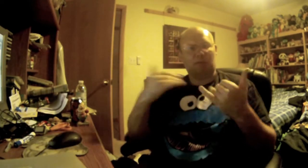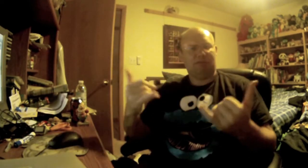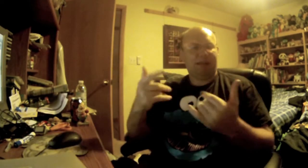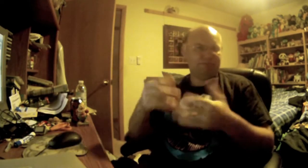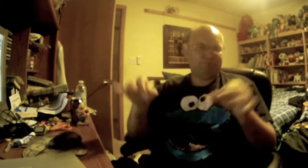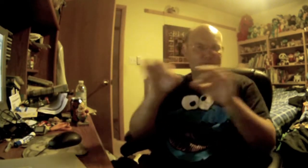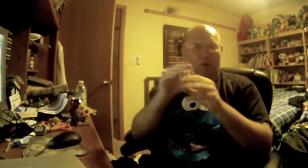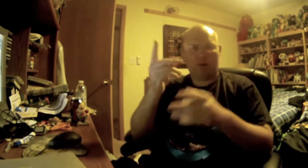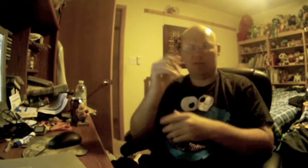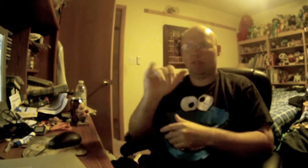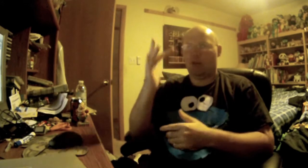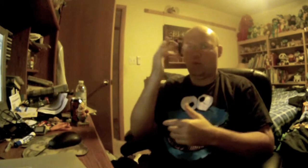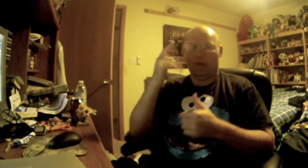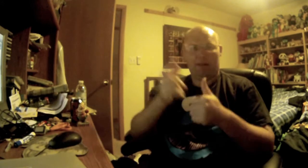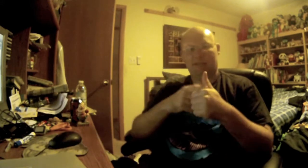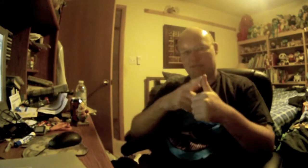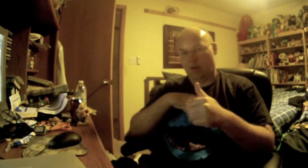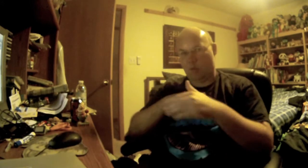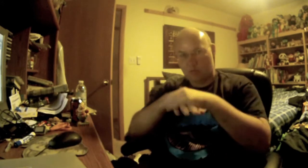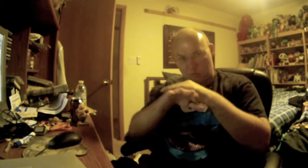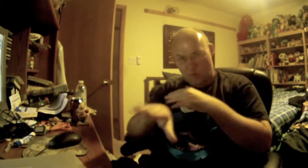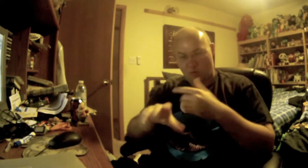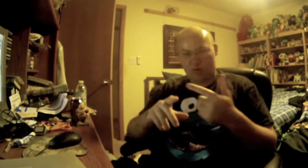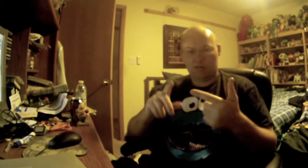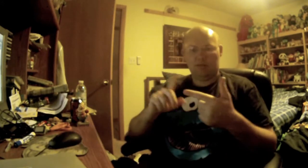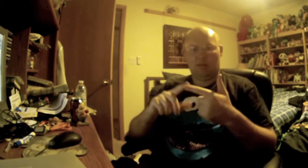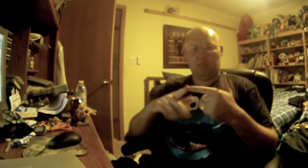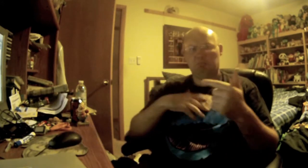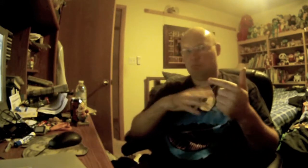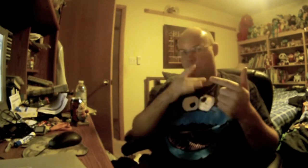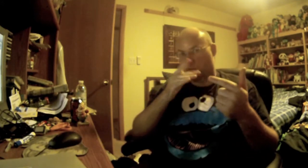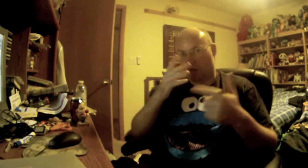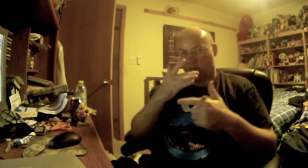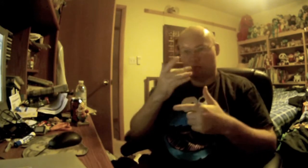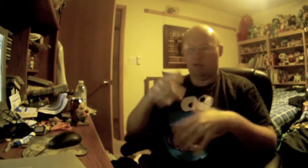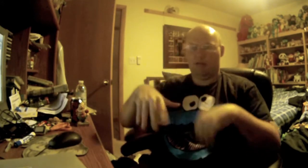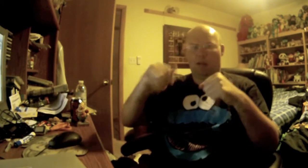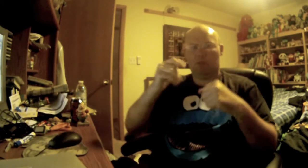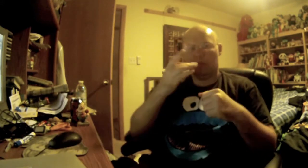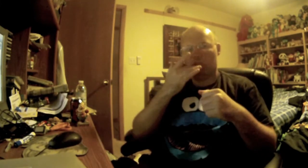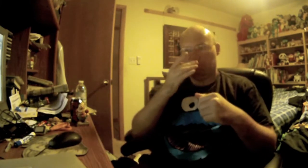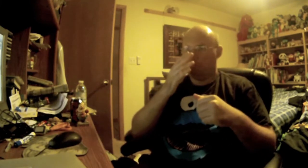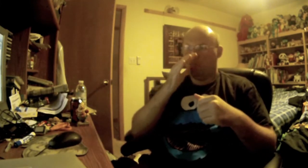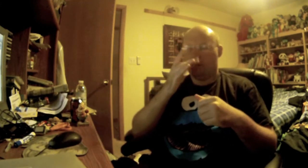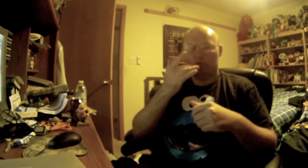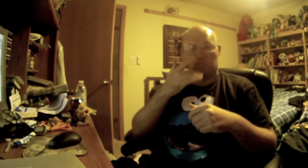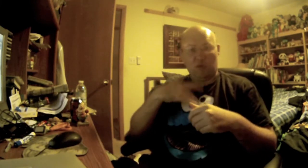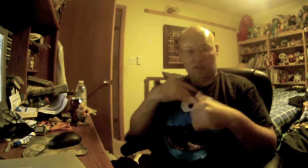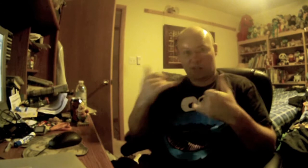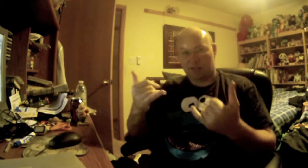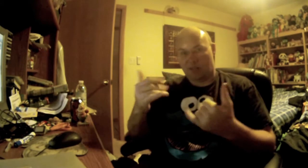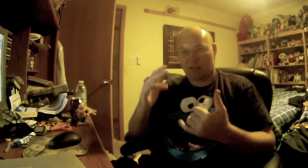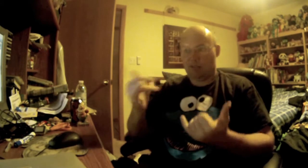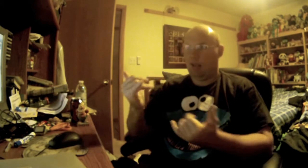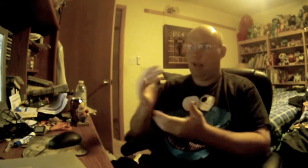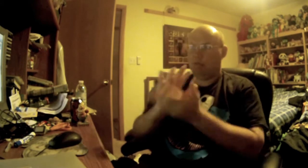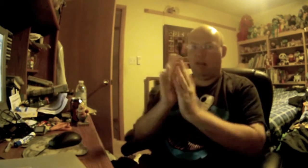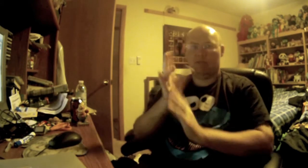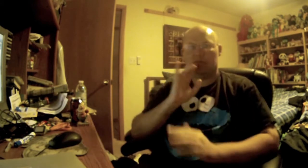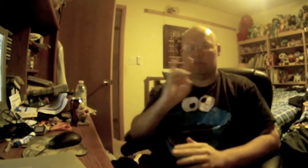June 1 is an important day for me. It was the day I was born. My adopted mother has a birthday in which she turned